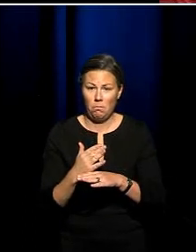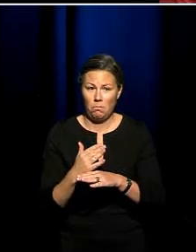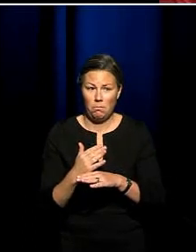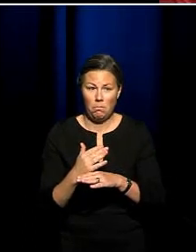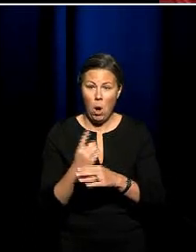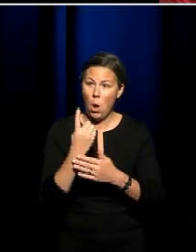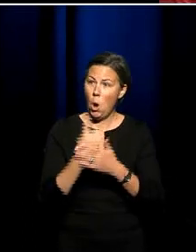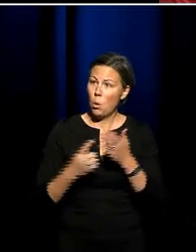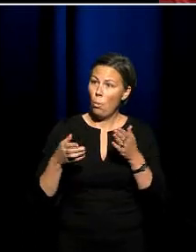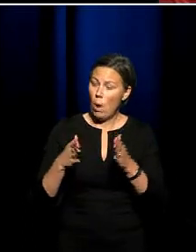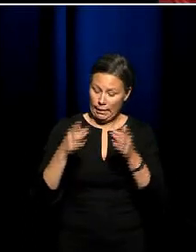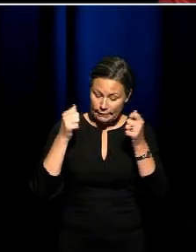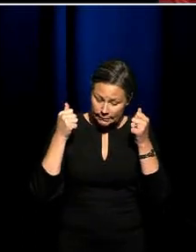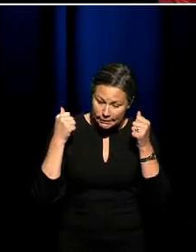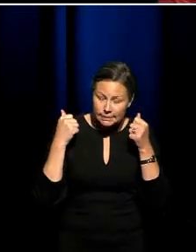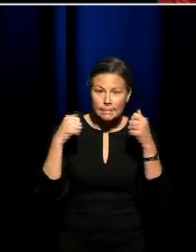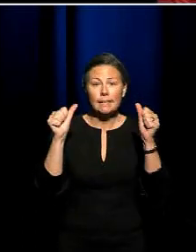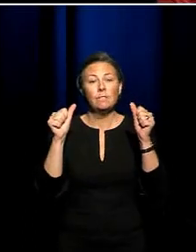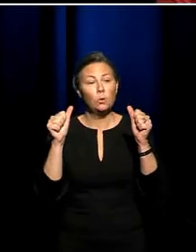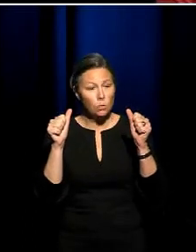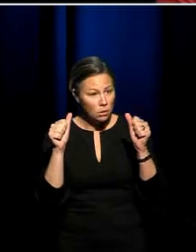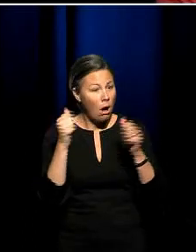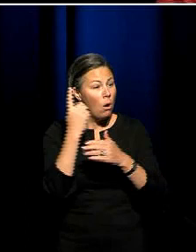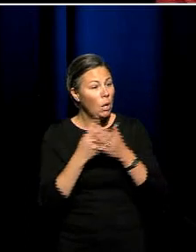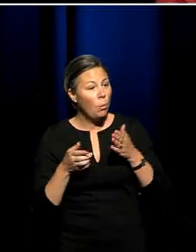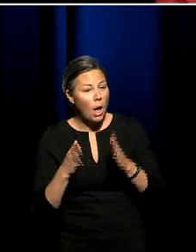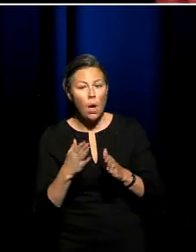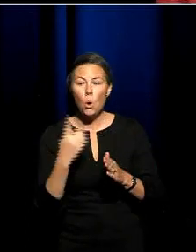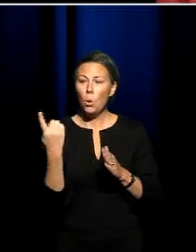people with disability who have experienced violence, abuse, neglect and